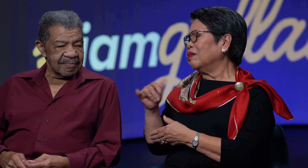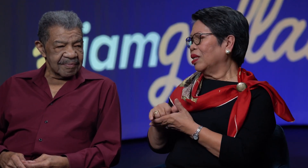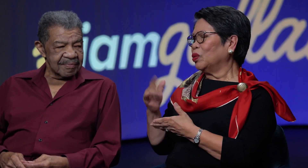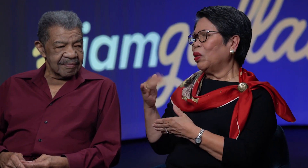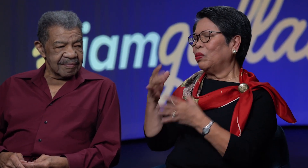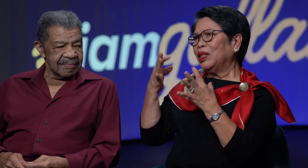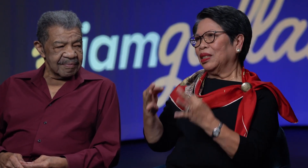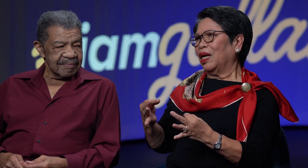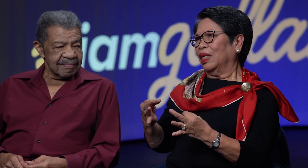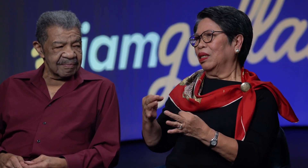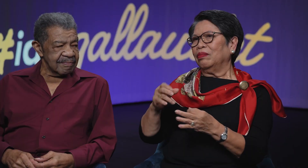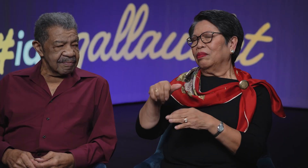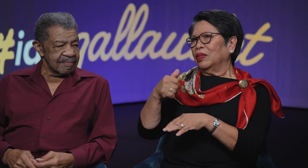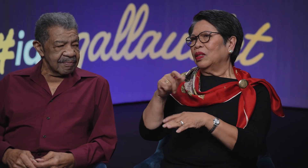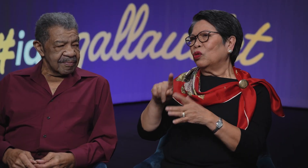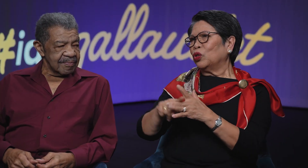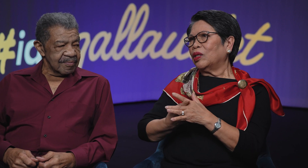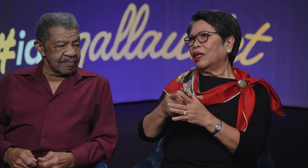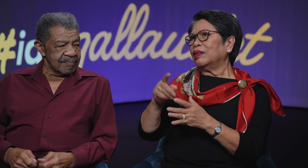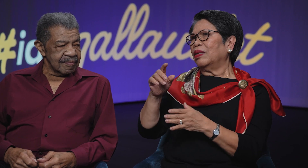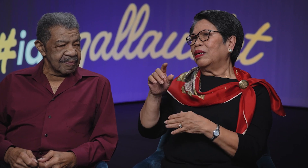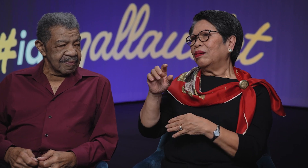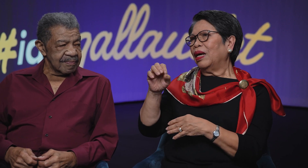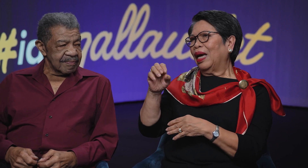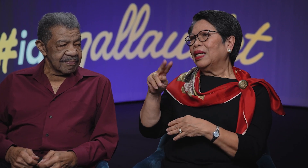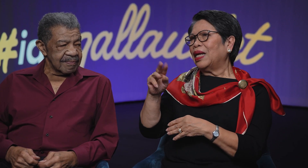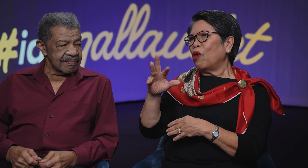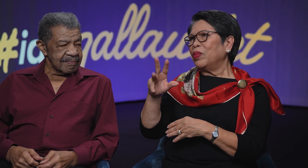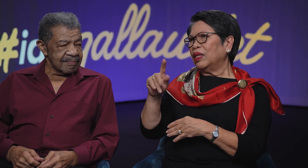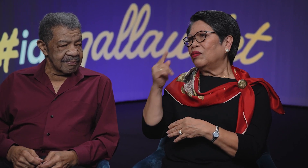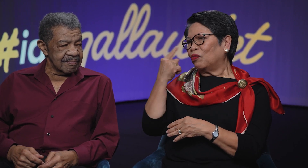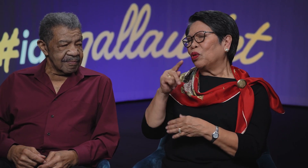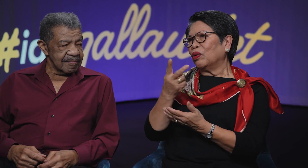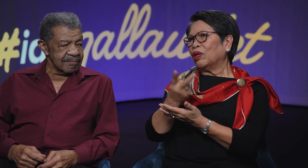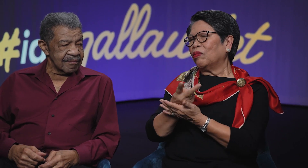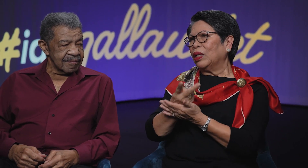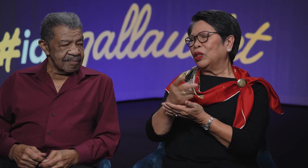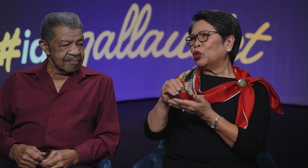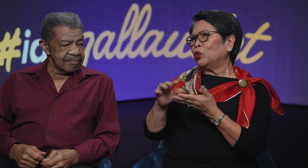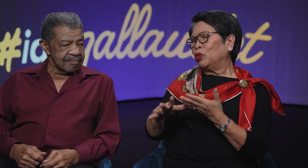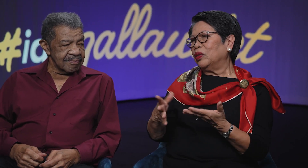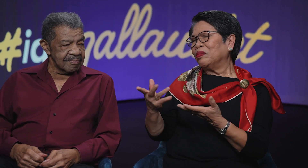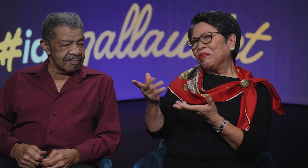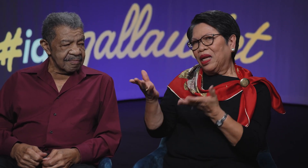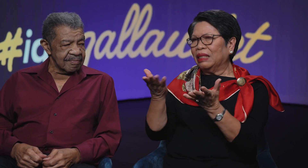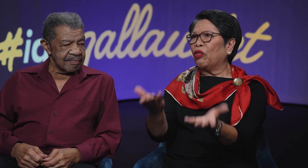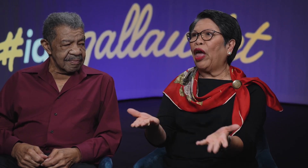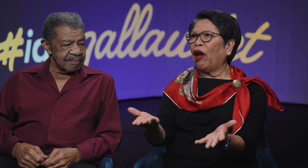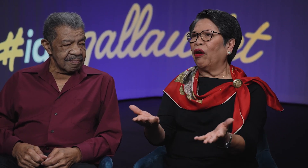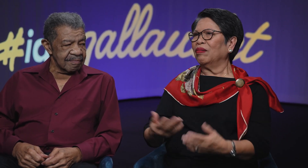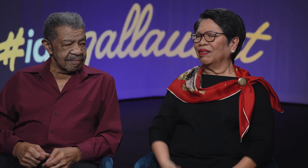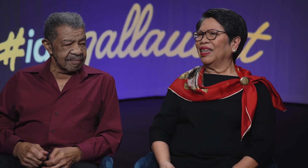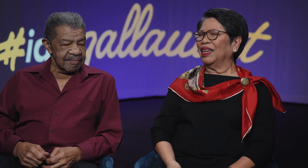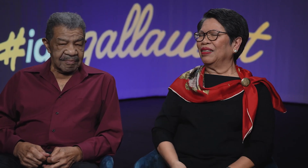That’s why we decided to start the endowment for graduate students. It’s there!